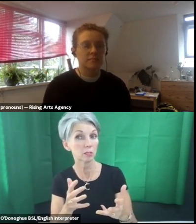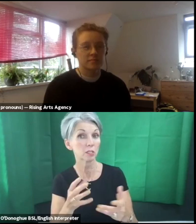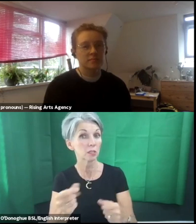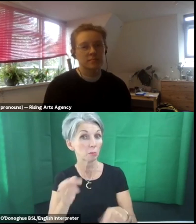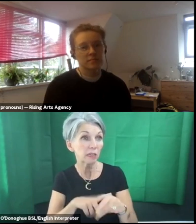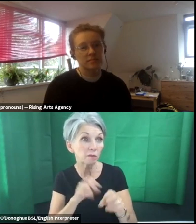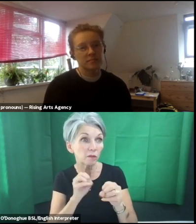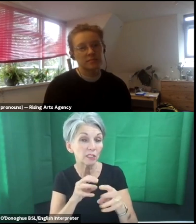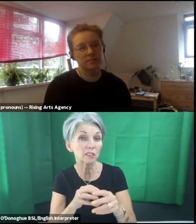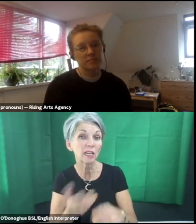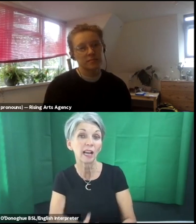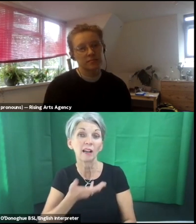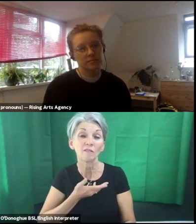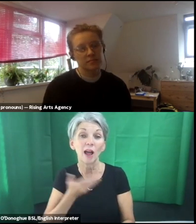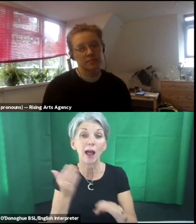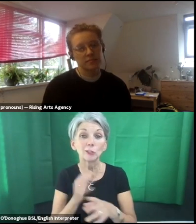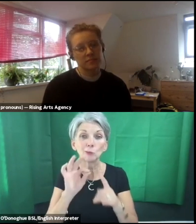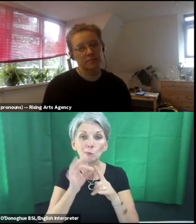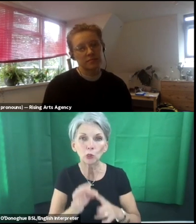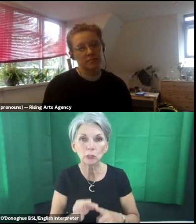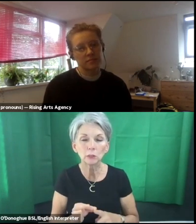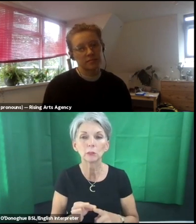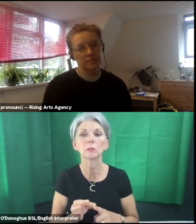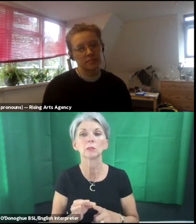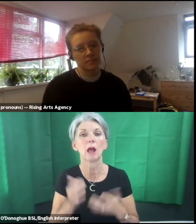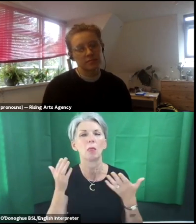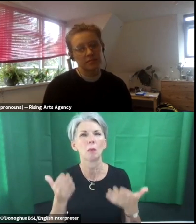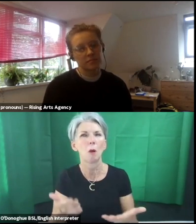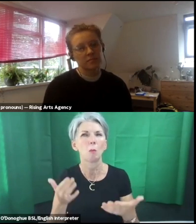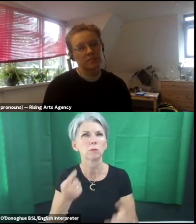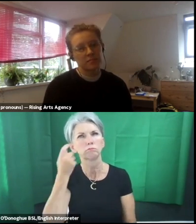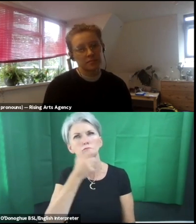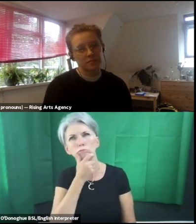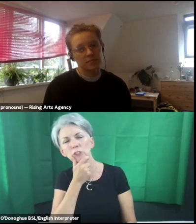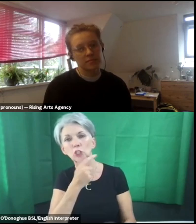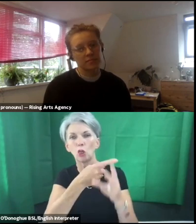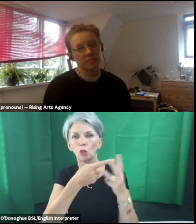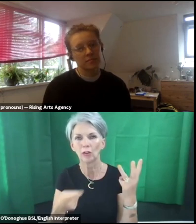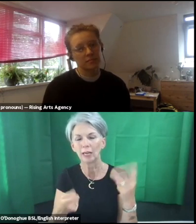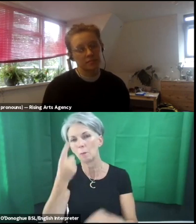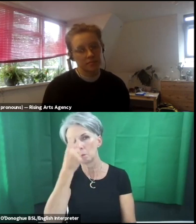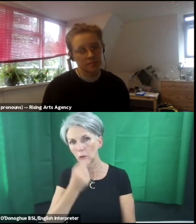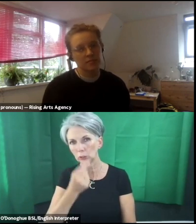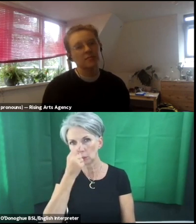So if we decide to take on a campaign- like at the moment we're discussing between three campaigns we might possibly take on in Bristol.